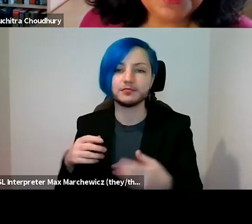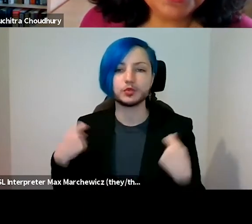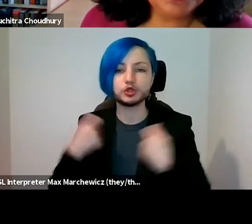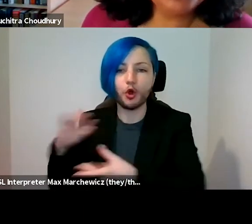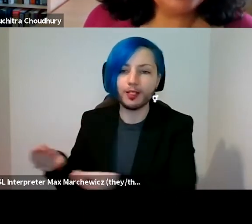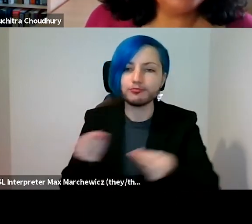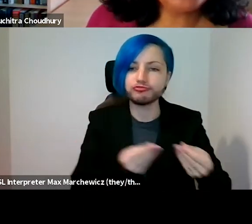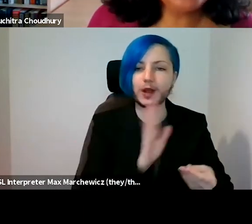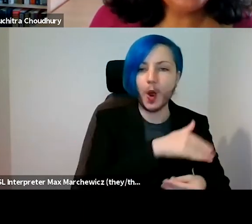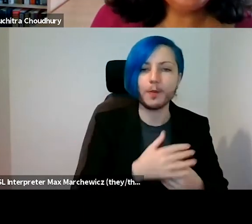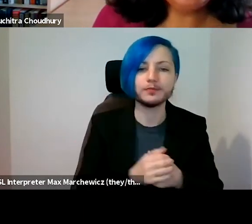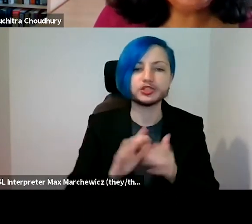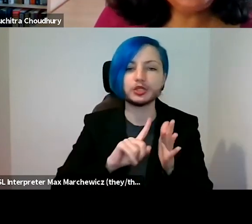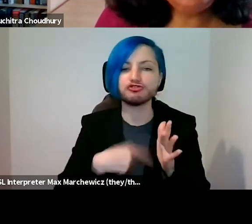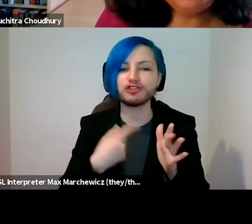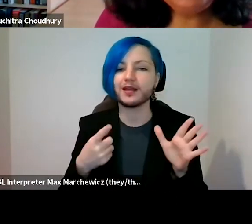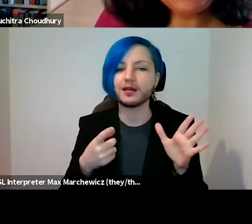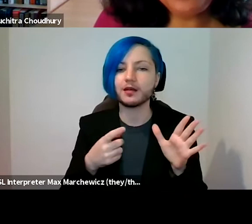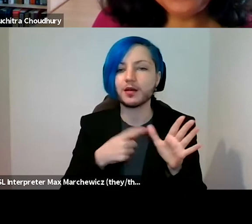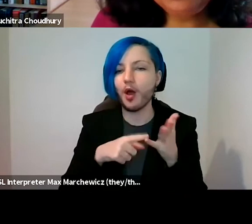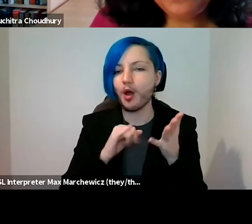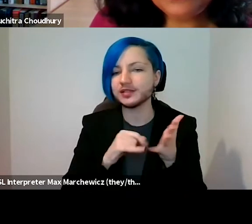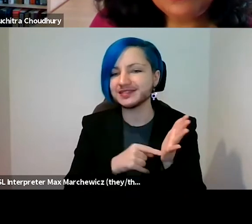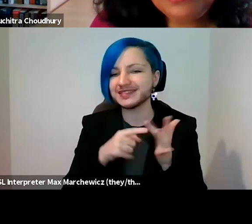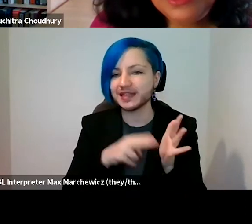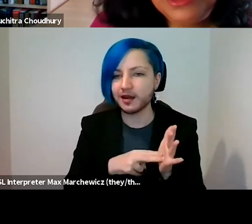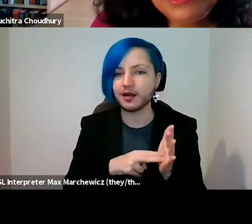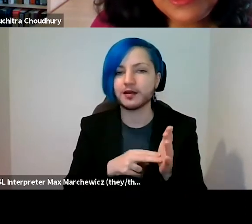when it was published, there's a scene in which Mrs. Bertram points out to her niece